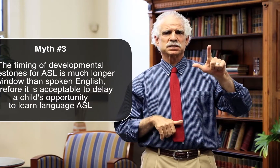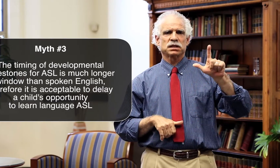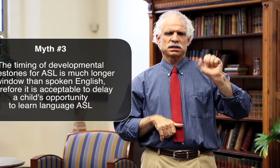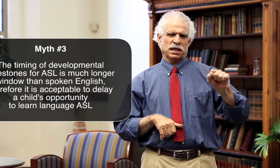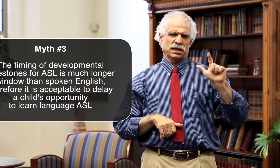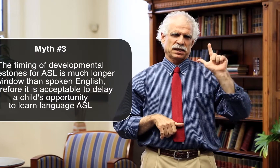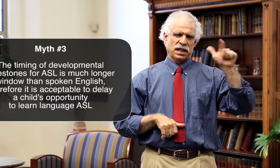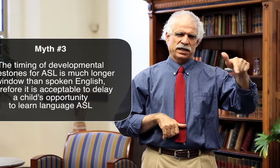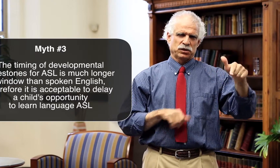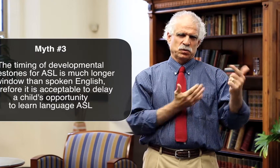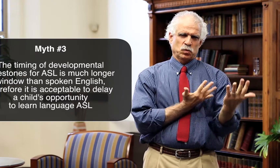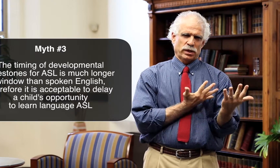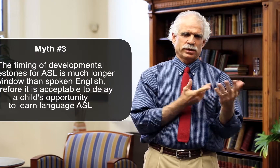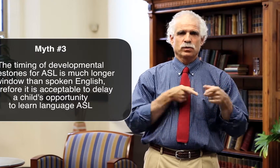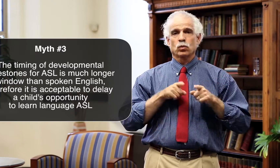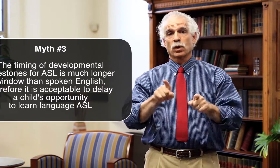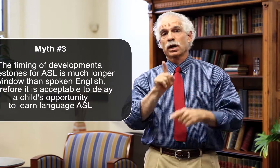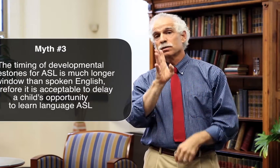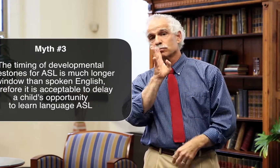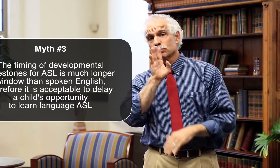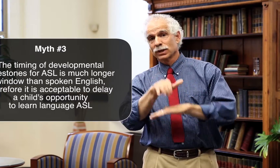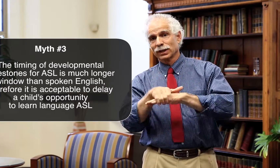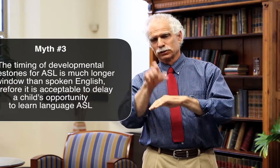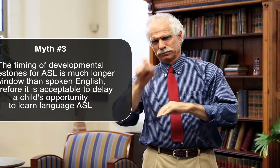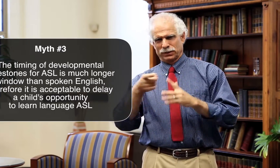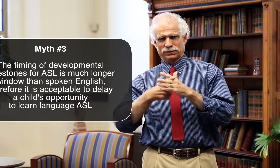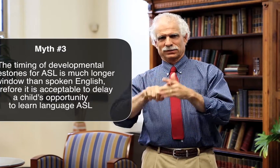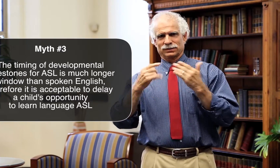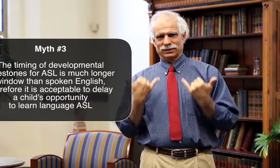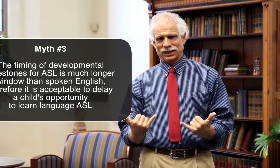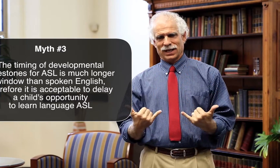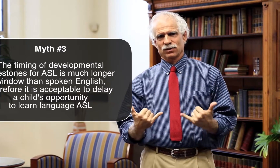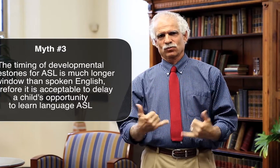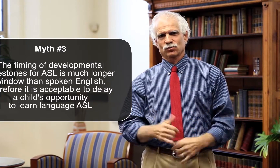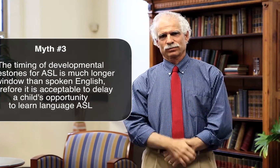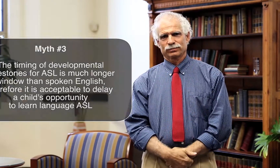children can wait later to learn American Sign Language whereas learning spoken English cannot be delayed.